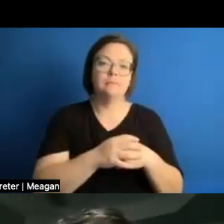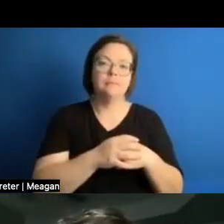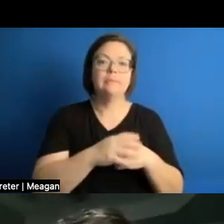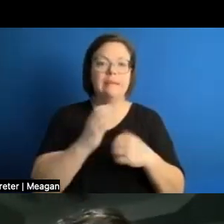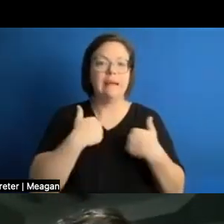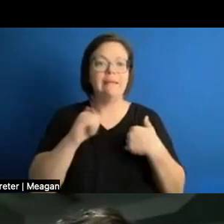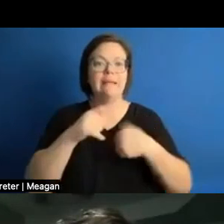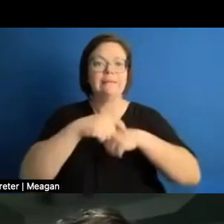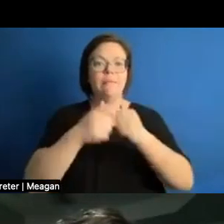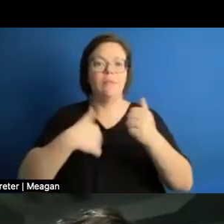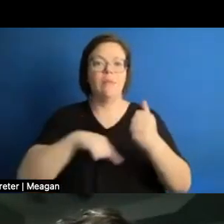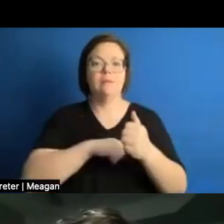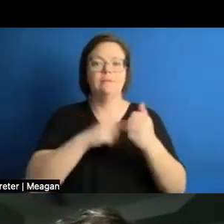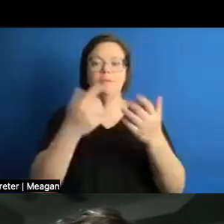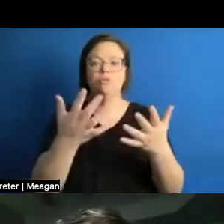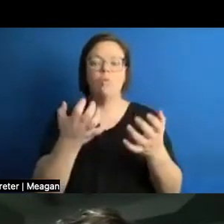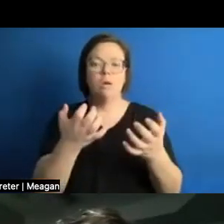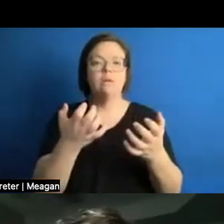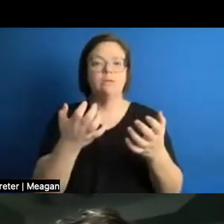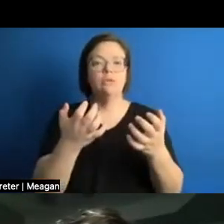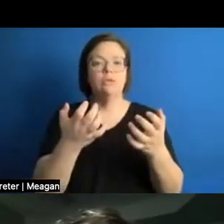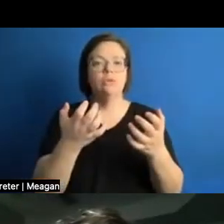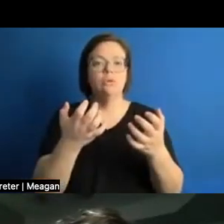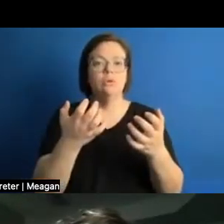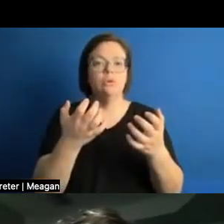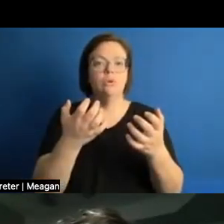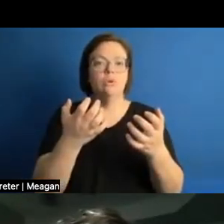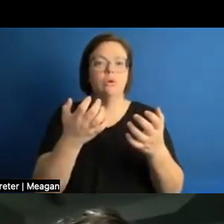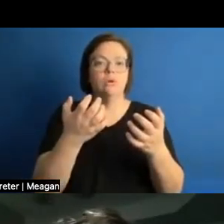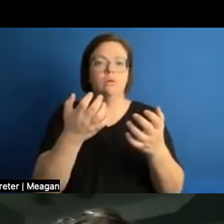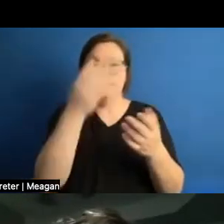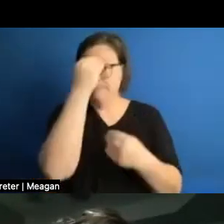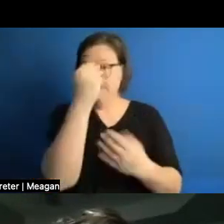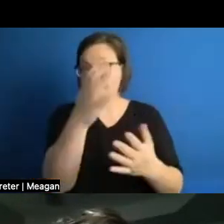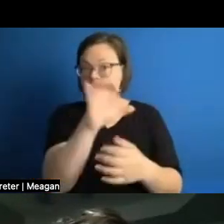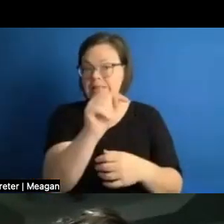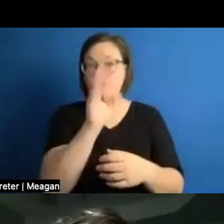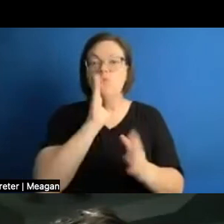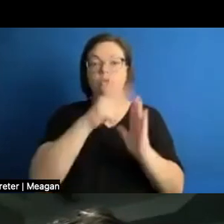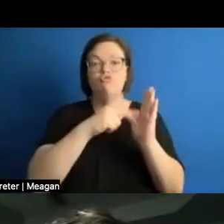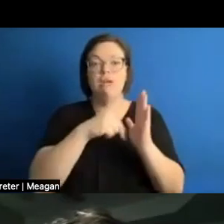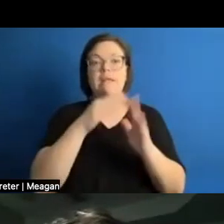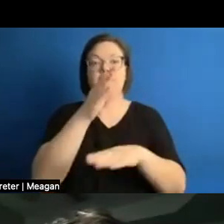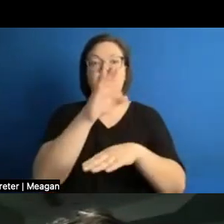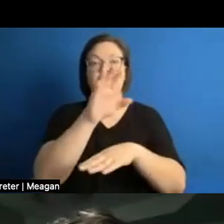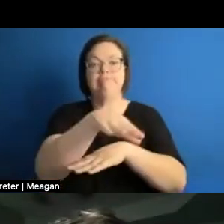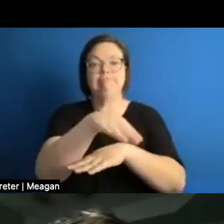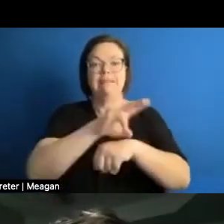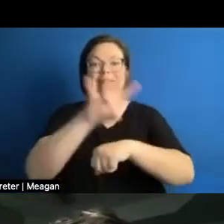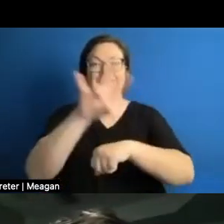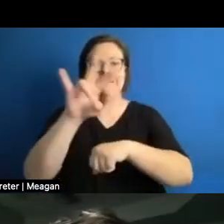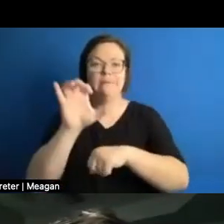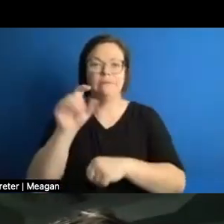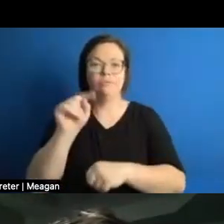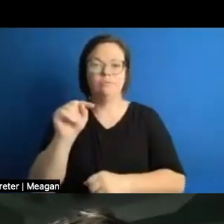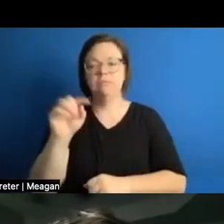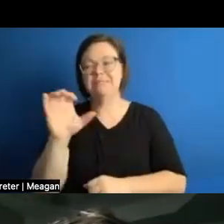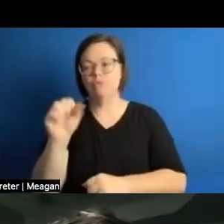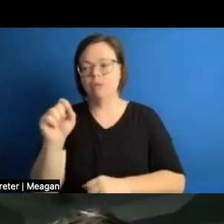us. Just wanted to plug that C.T. will be reading later today at 7pm Central Time on